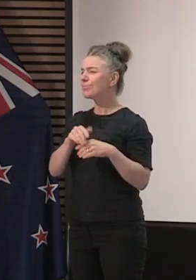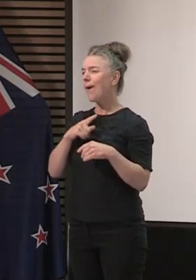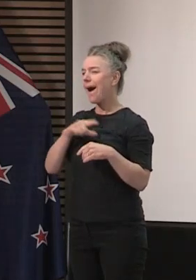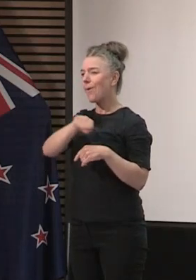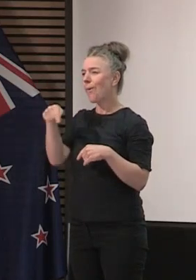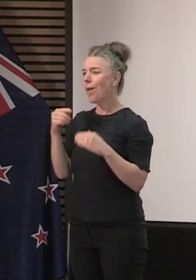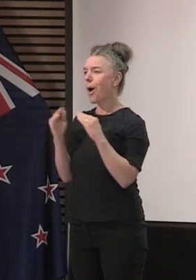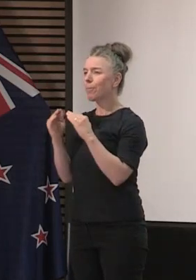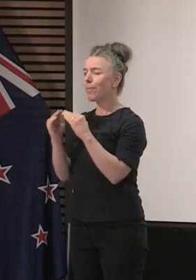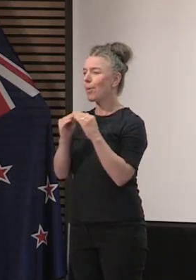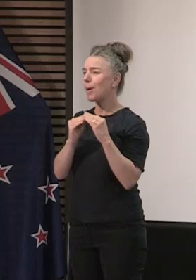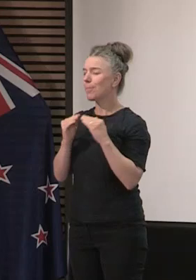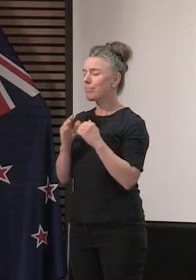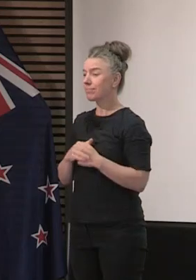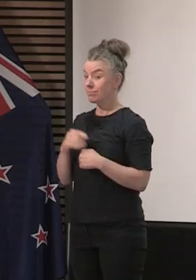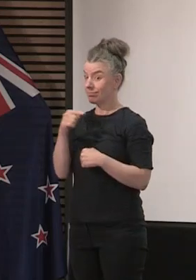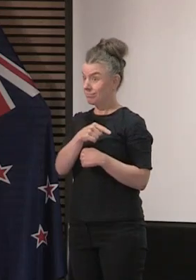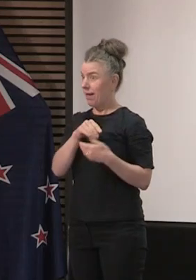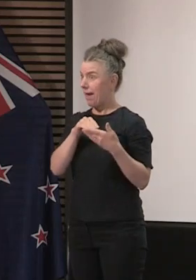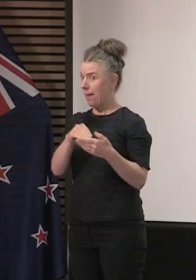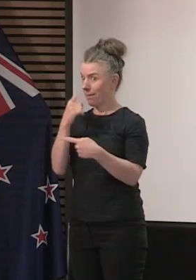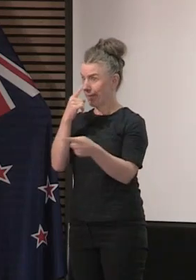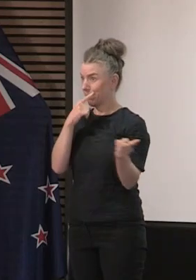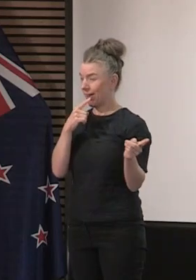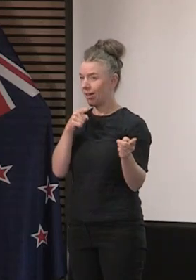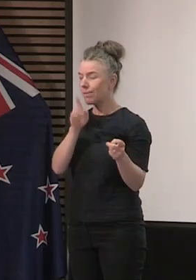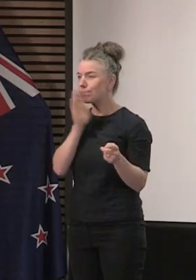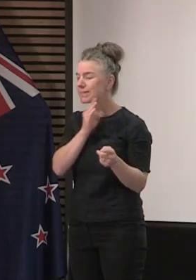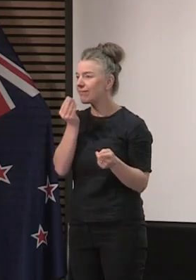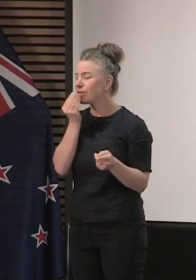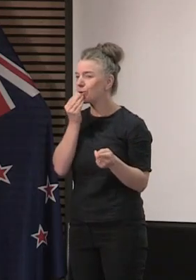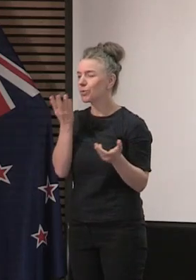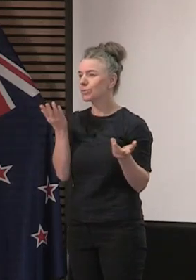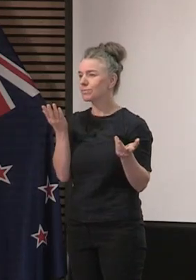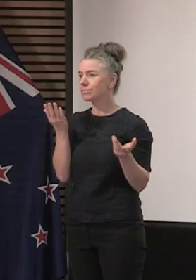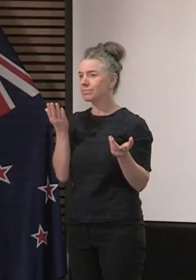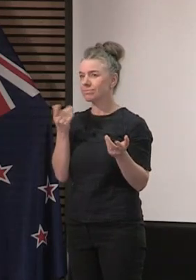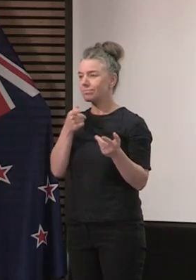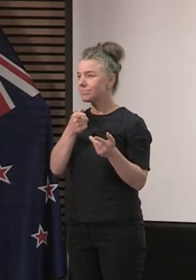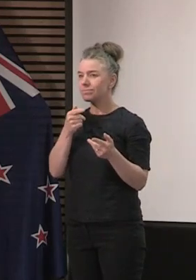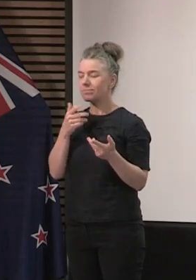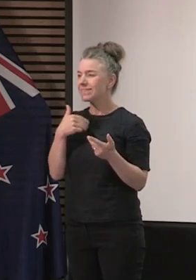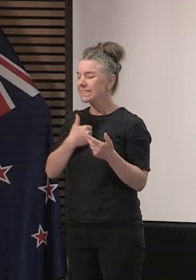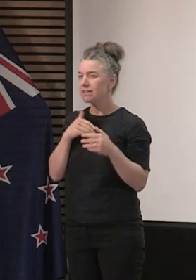going unnoticed to the vast majority of New Zealanders while everyone is in their bubbles, but it is work that